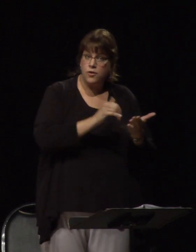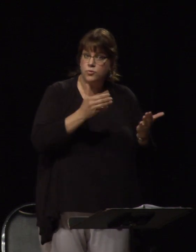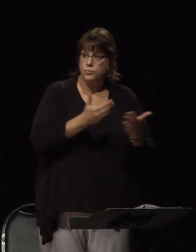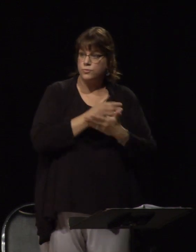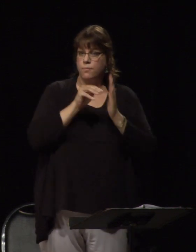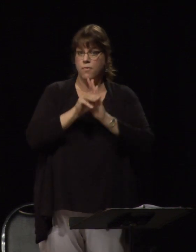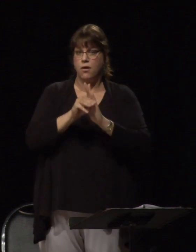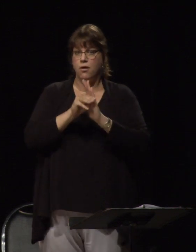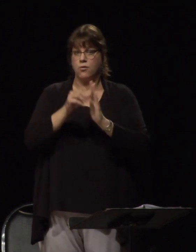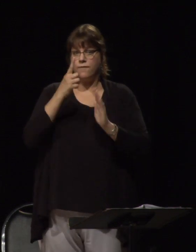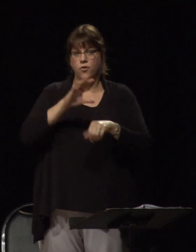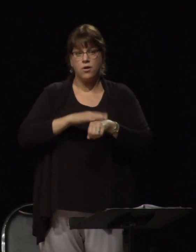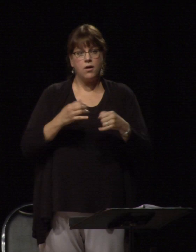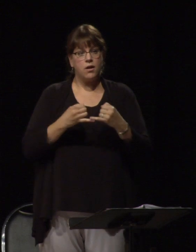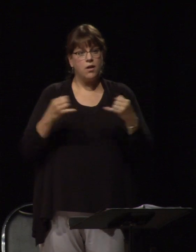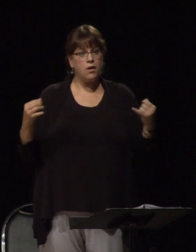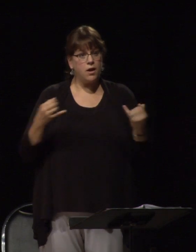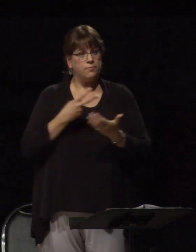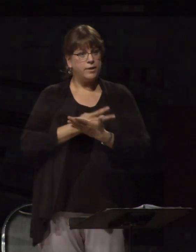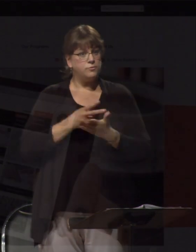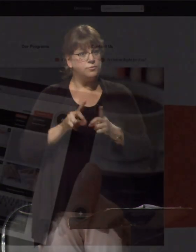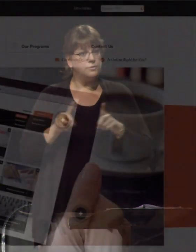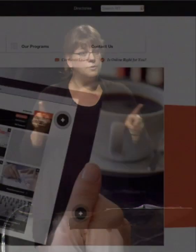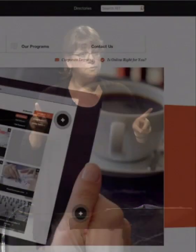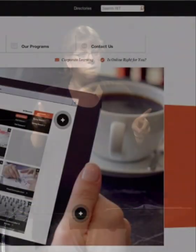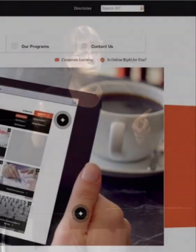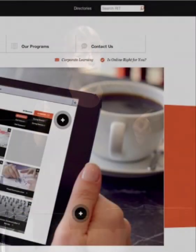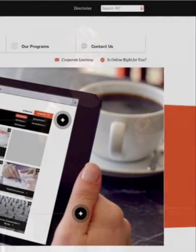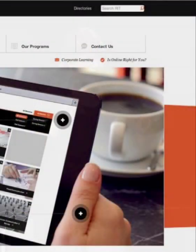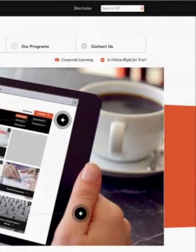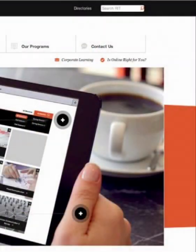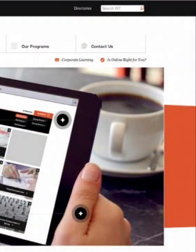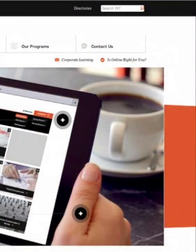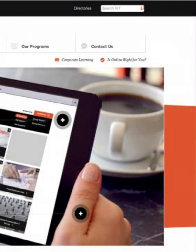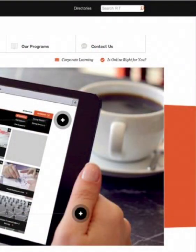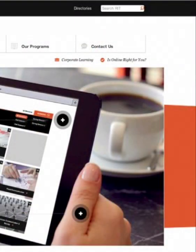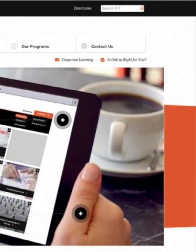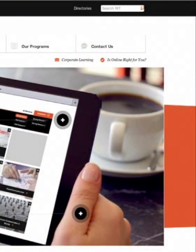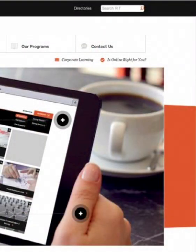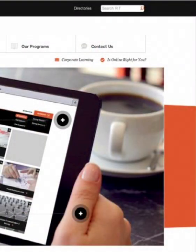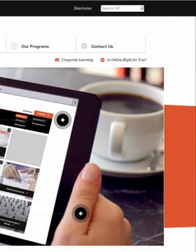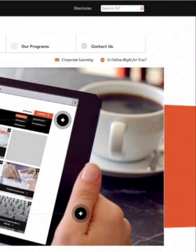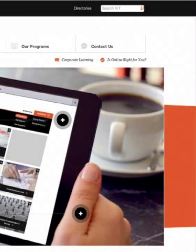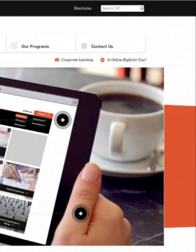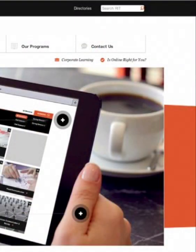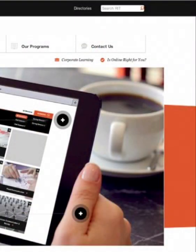AND IF SO, HOW WILL WE RESPOND? OUR NEW INNOVATIVE LEARNING INSTITUTE IS ORGANIZING A